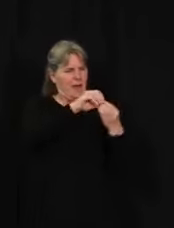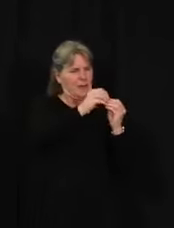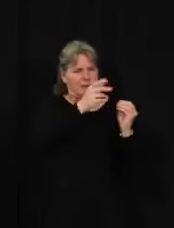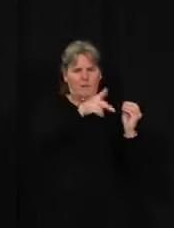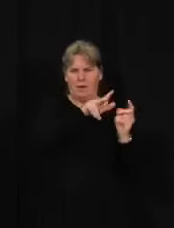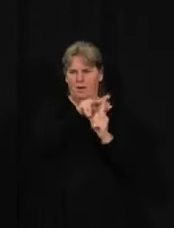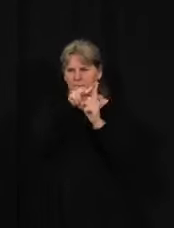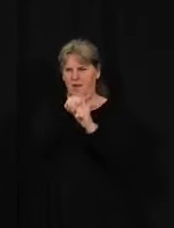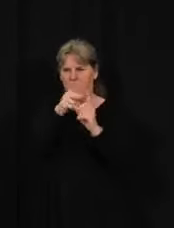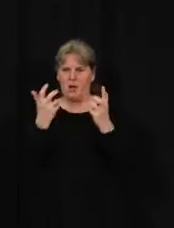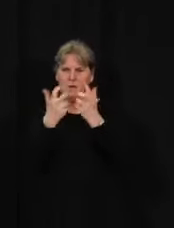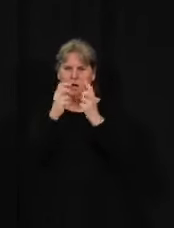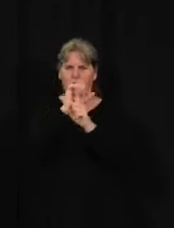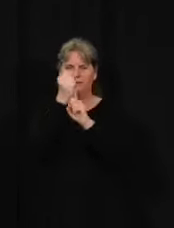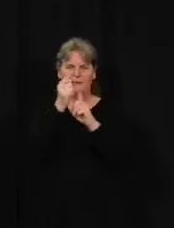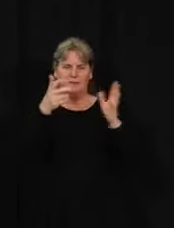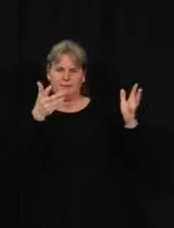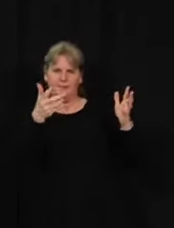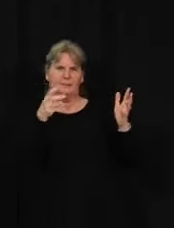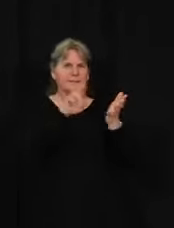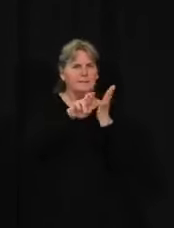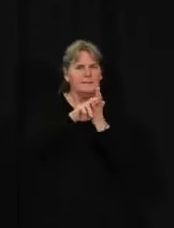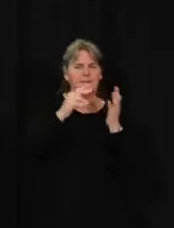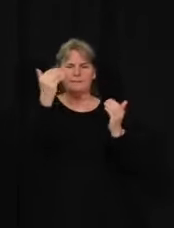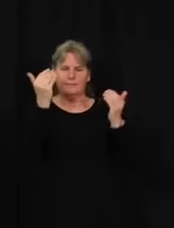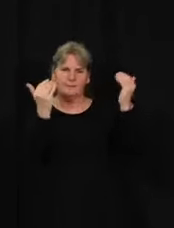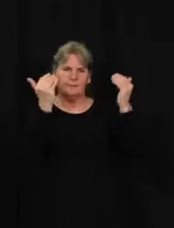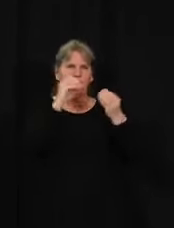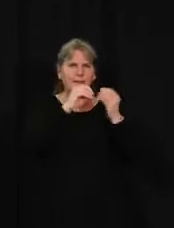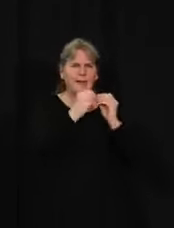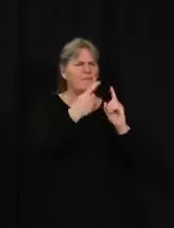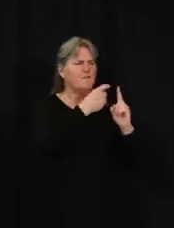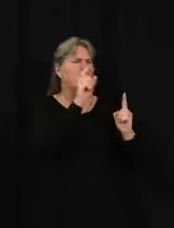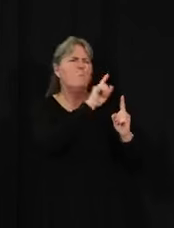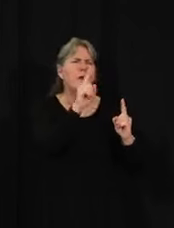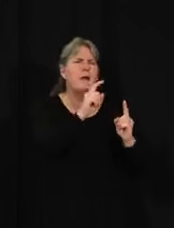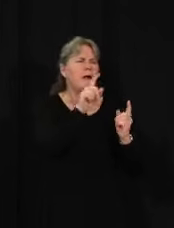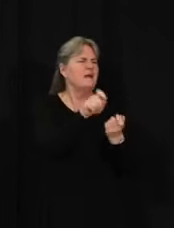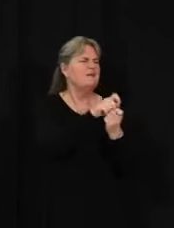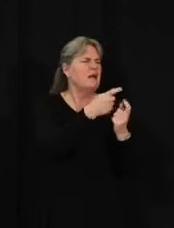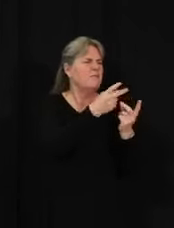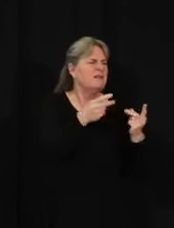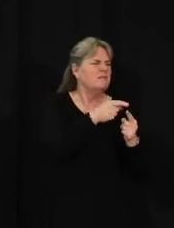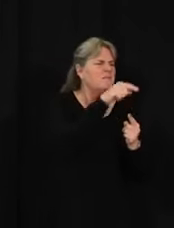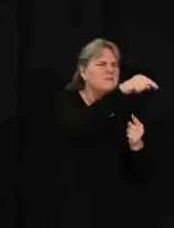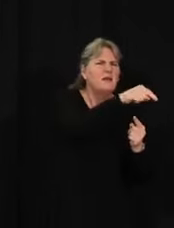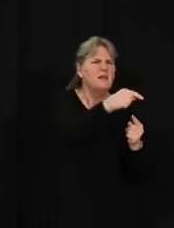into models -- by far. As well as researching and verifying data sources. Examples of data sources could